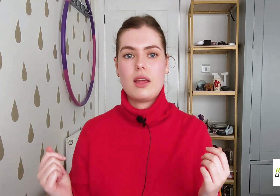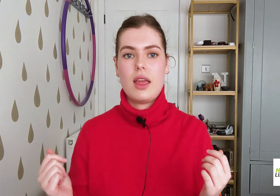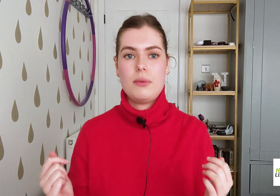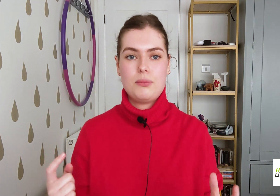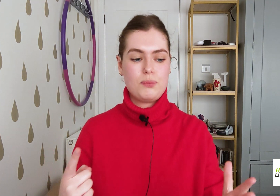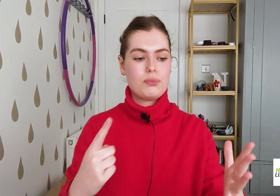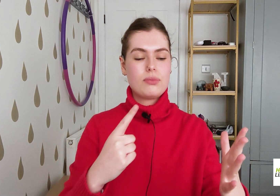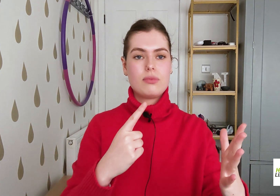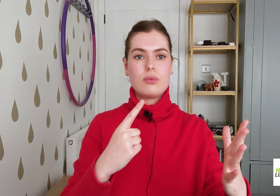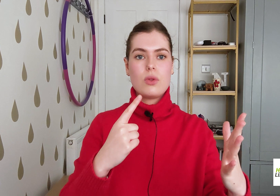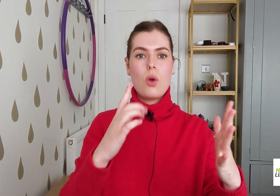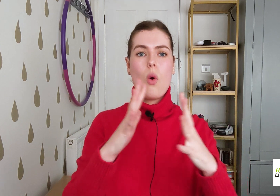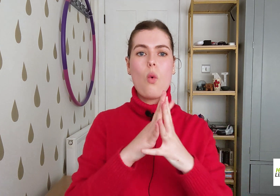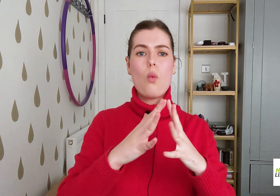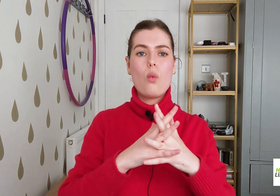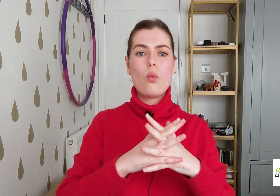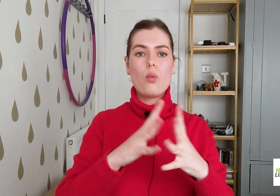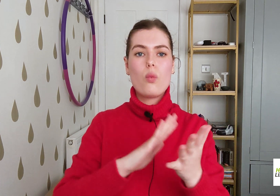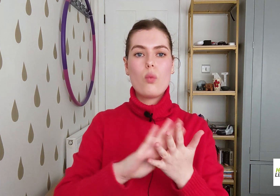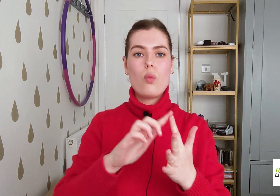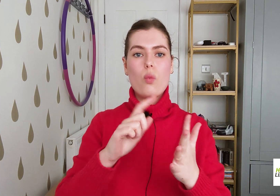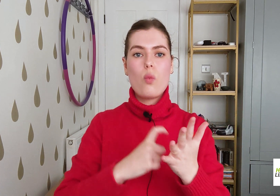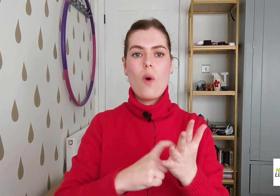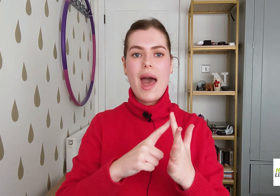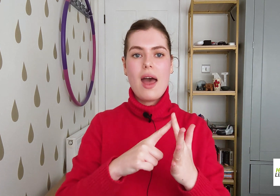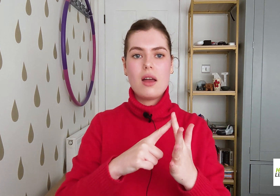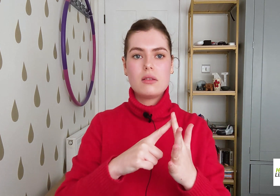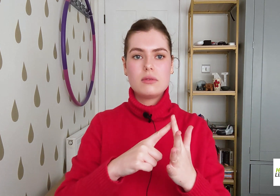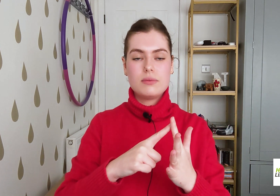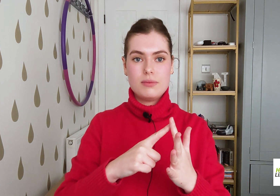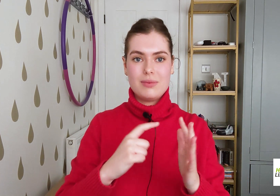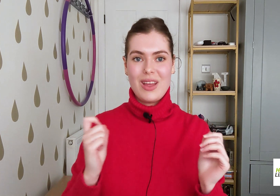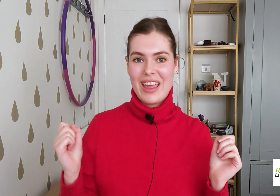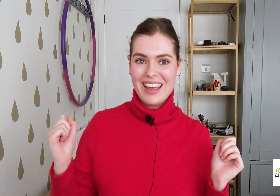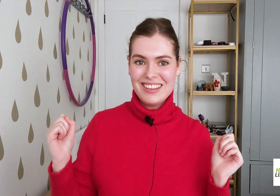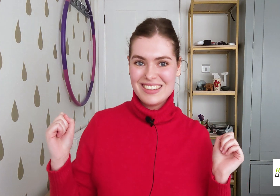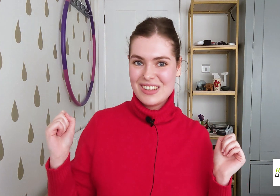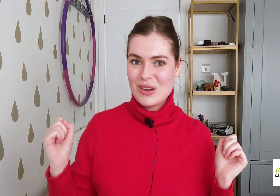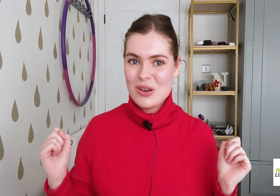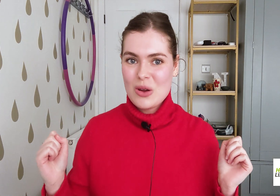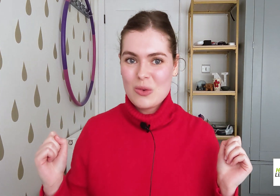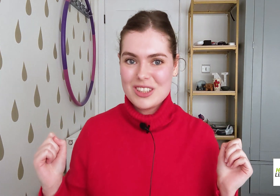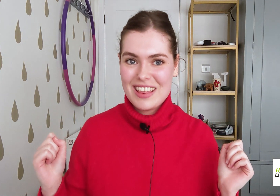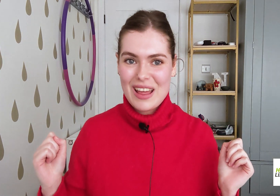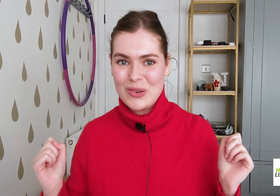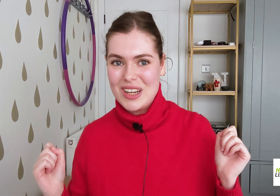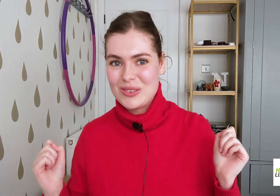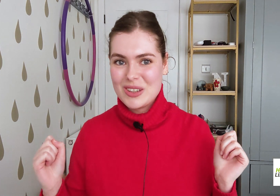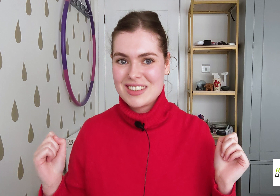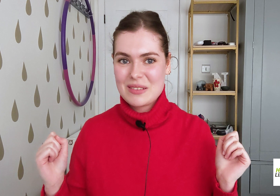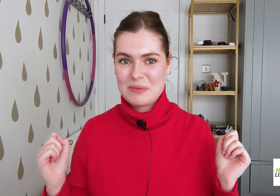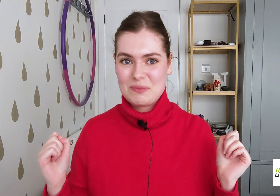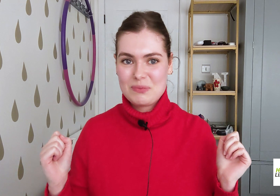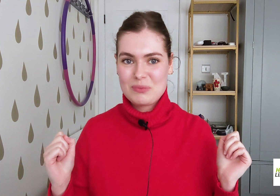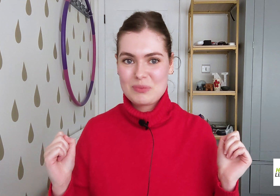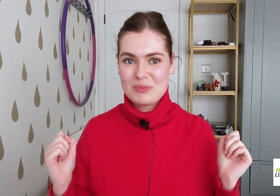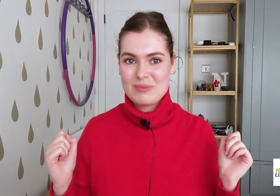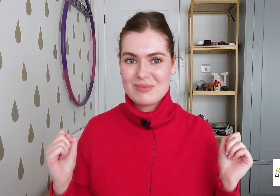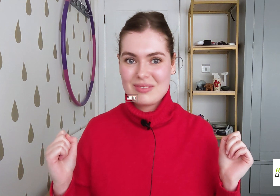Okay. What do you think that word was?